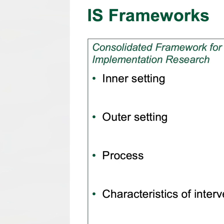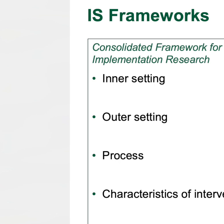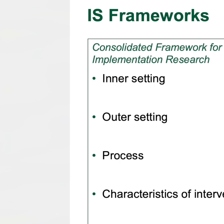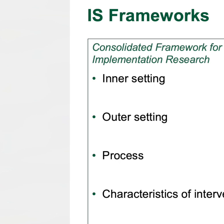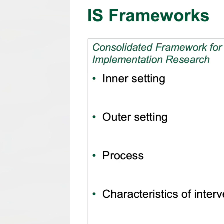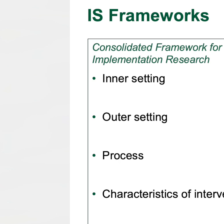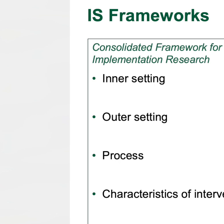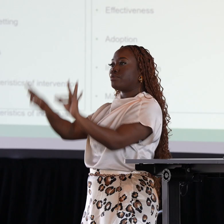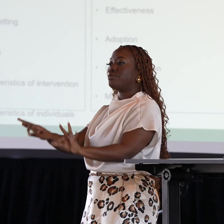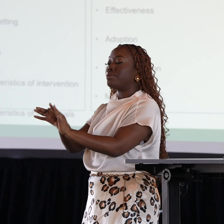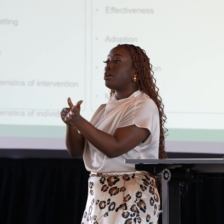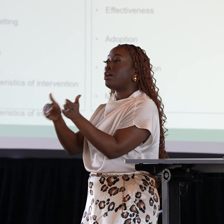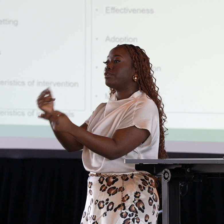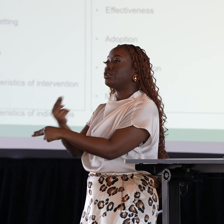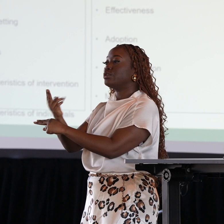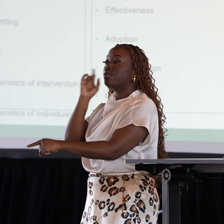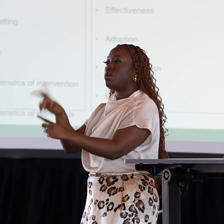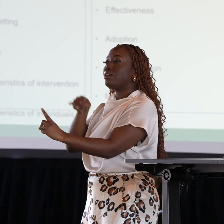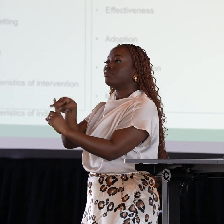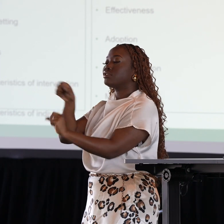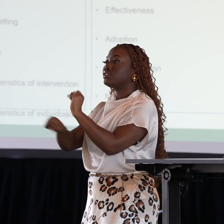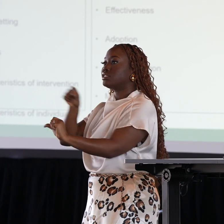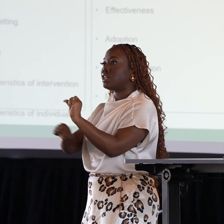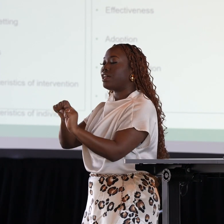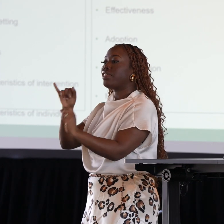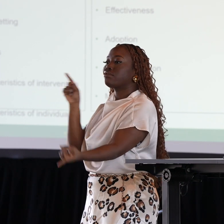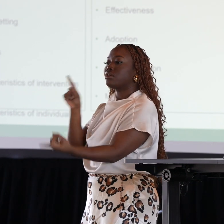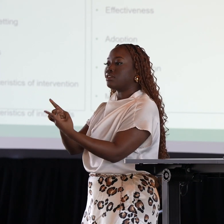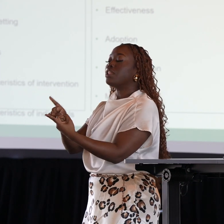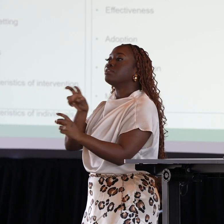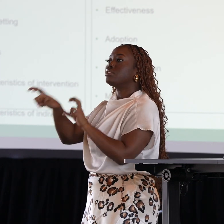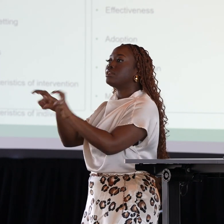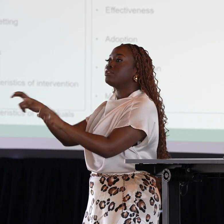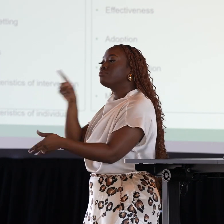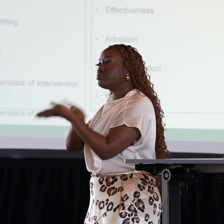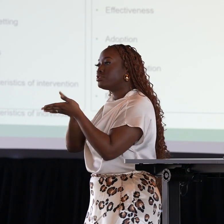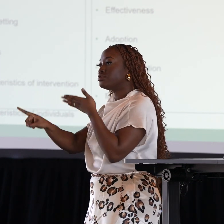Implementation Science. One is known as the consolidated framework for implementation research, which we are using in